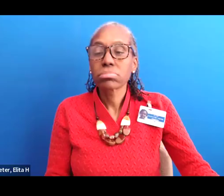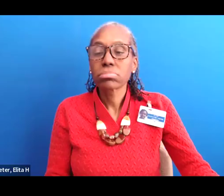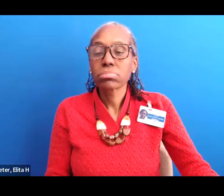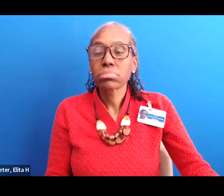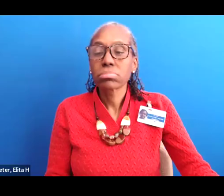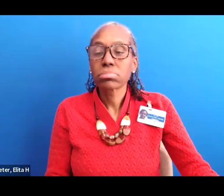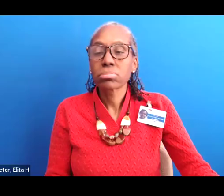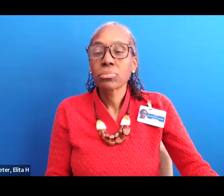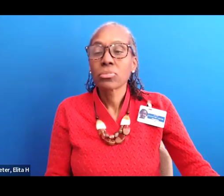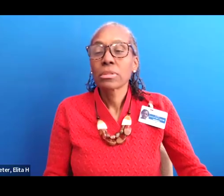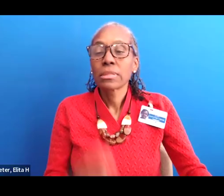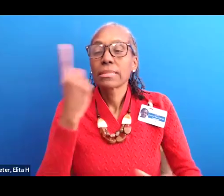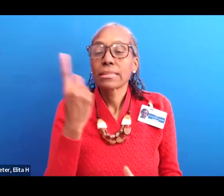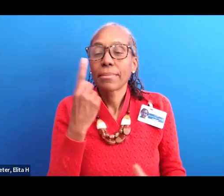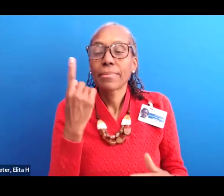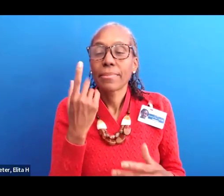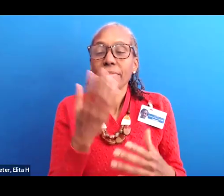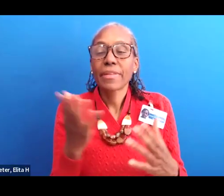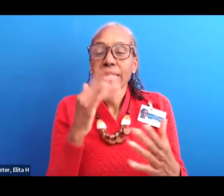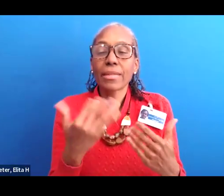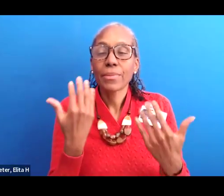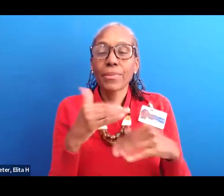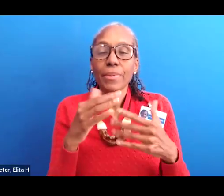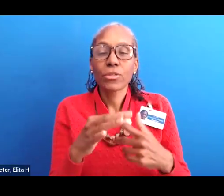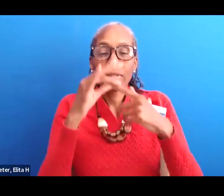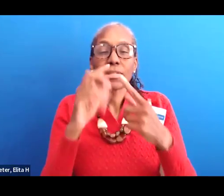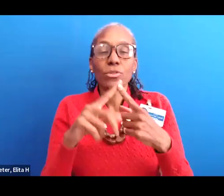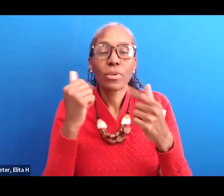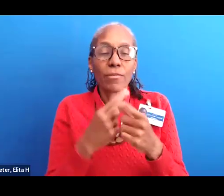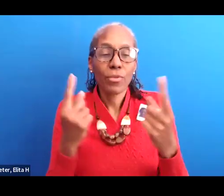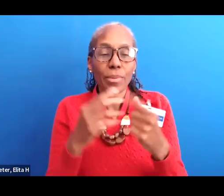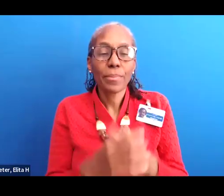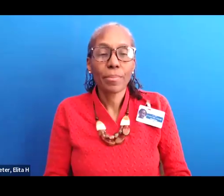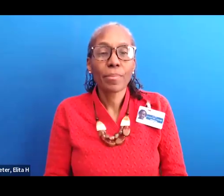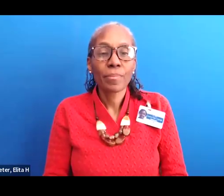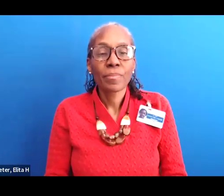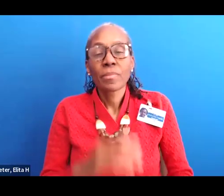one of those things that's just so unique to everyone. There are other options, too.